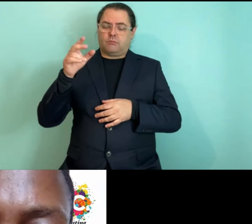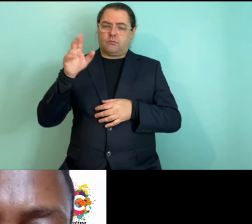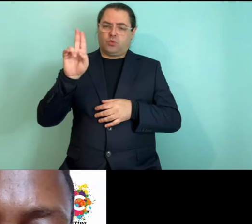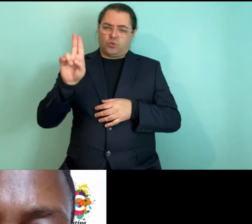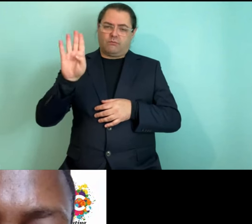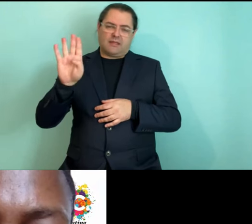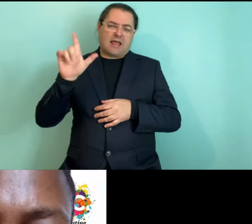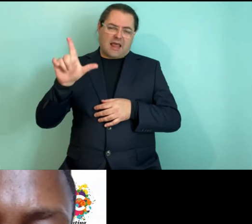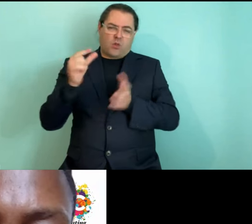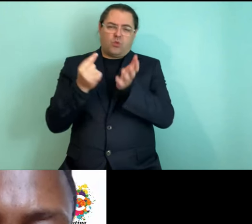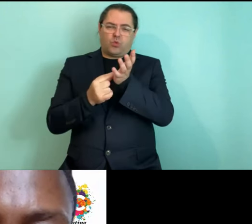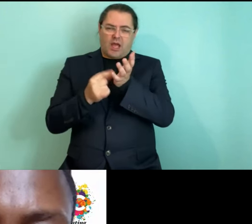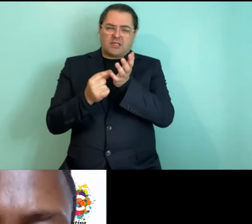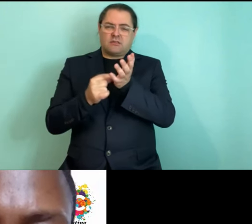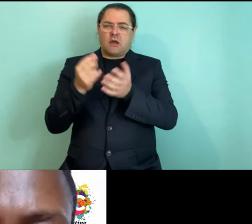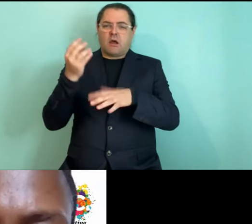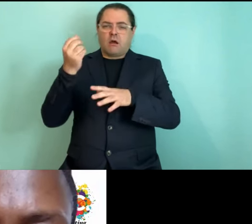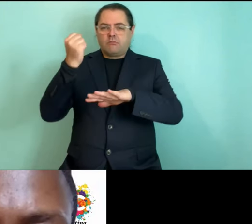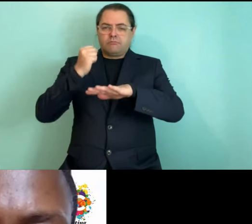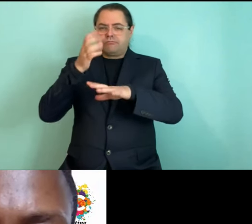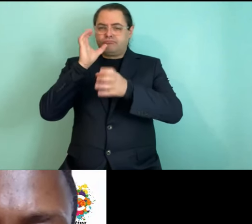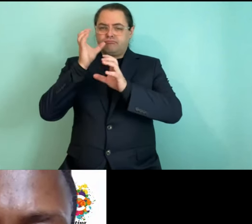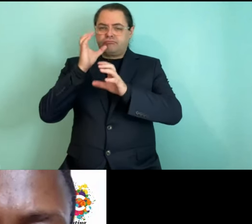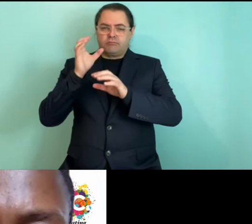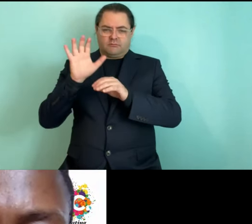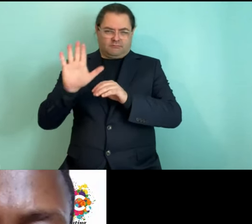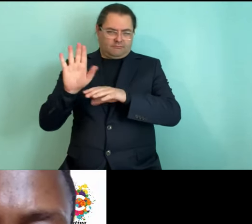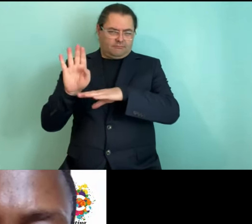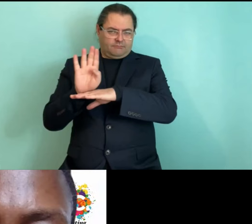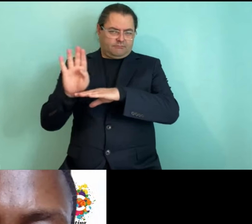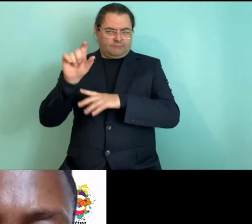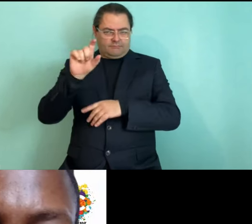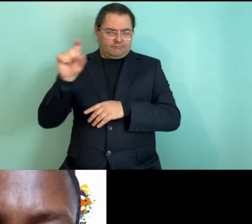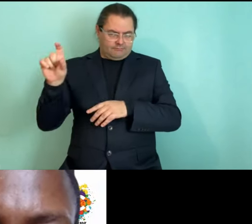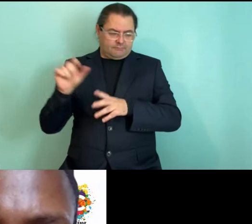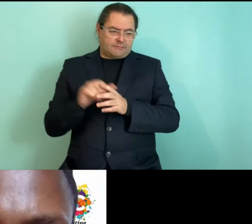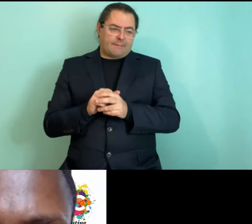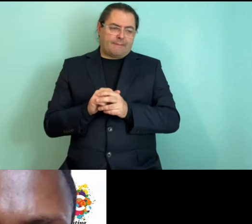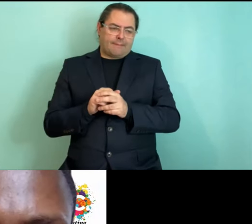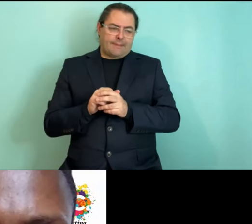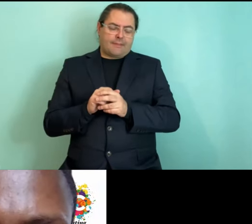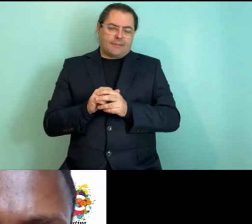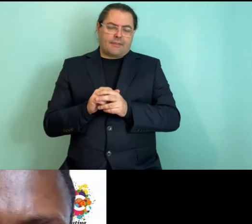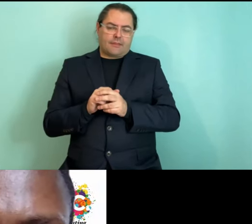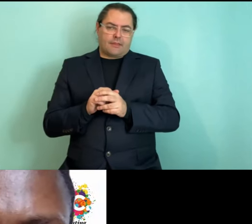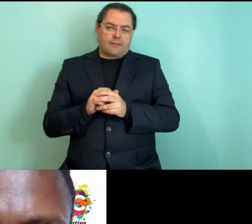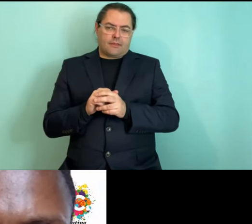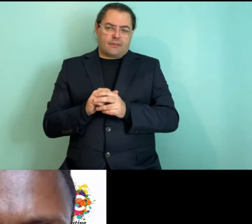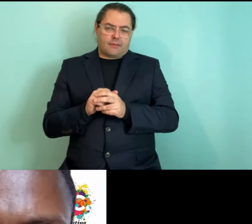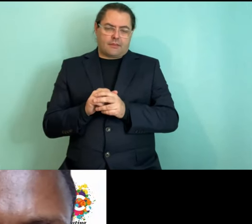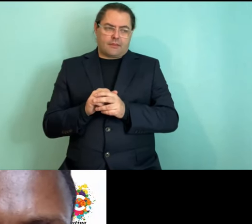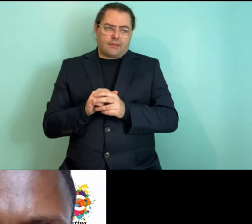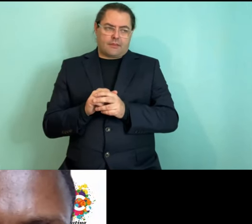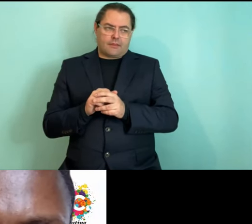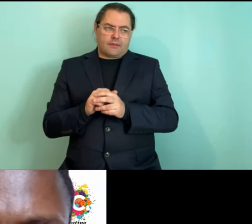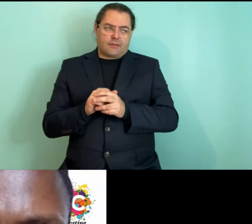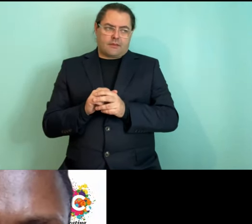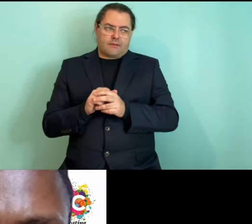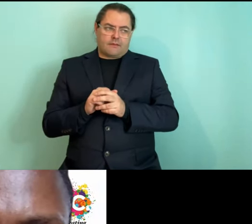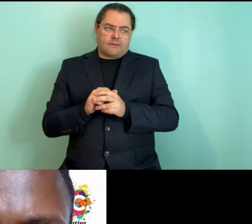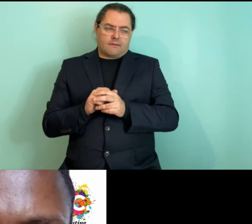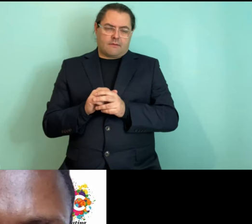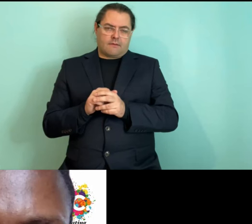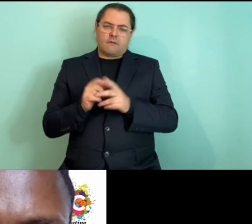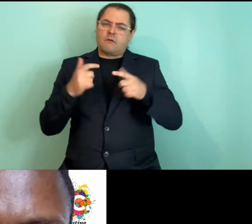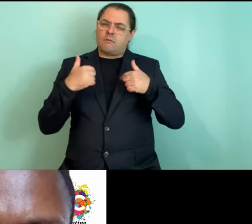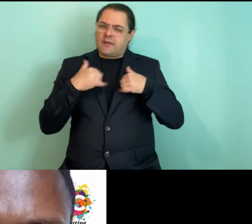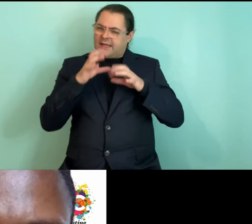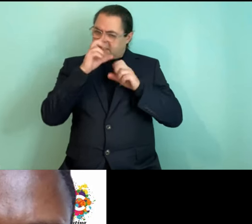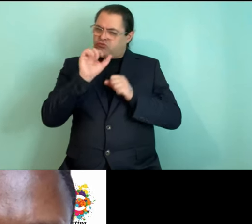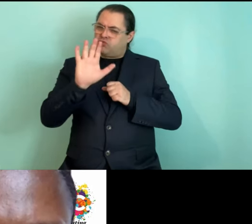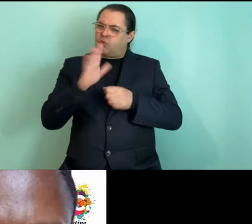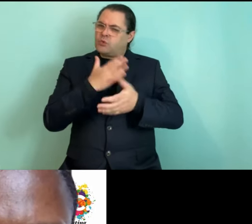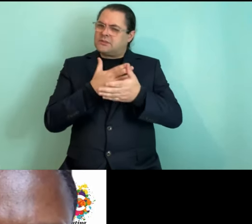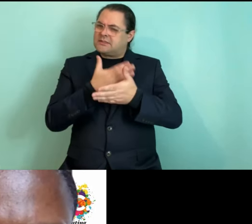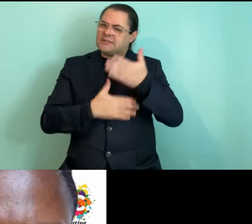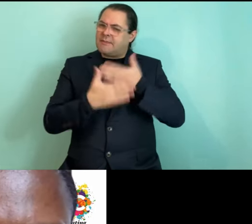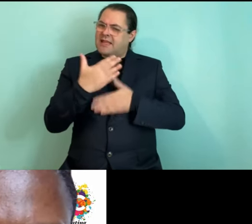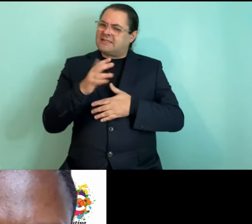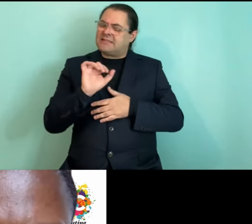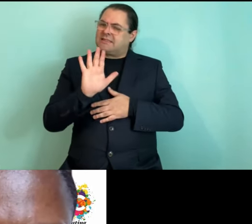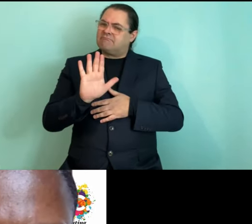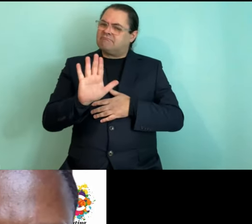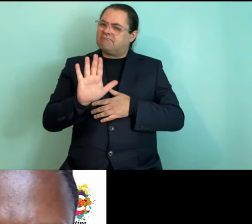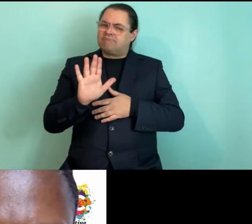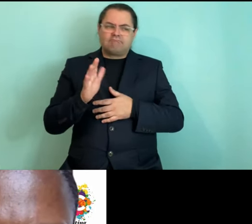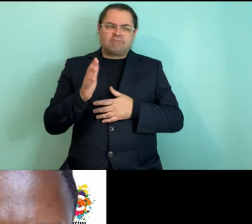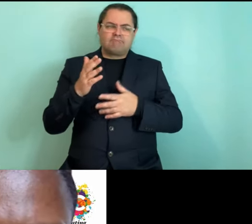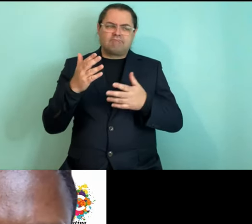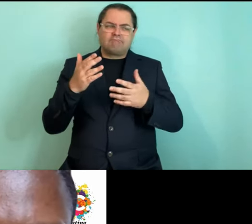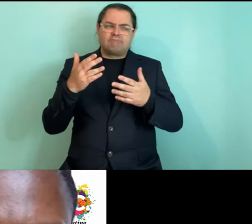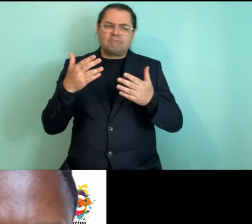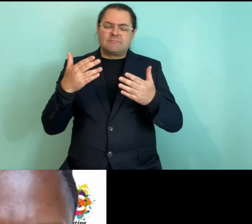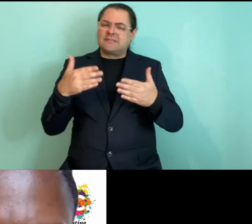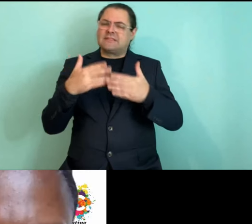cc lake is Joe, the recap no tomorrow. 10:35:12 On the cap sky proven to parlay unpublish